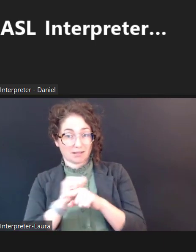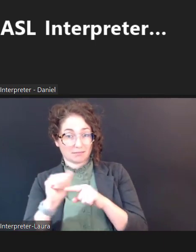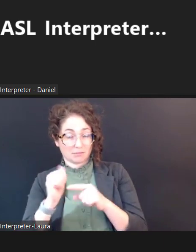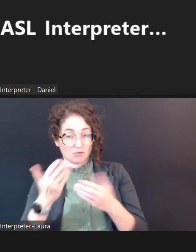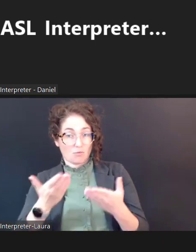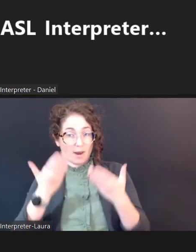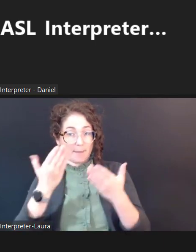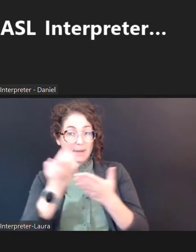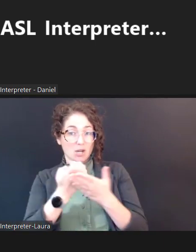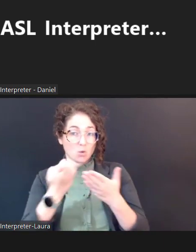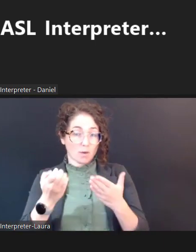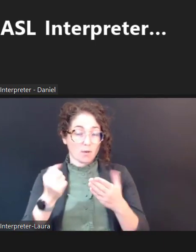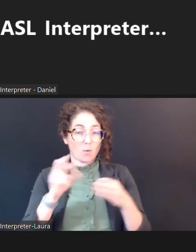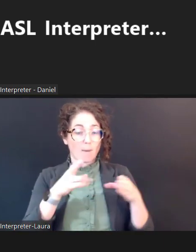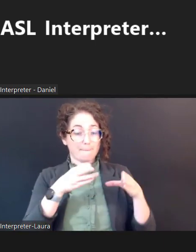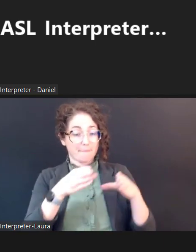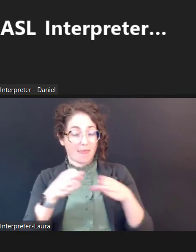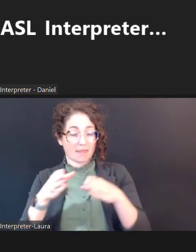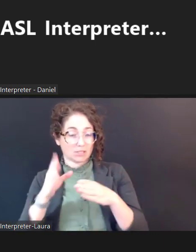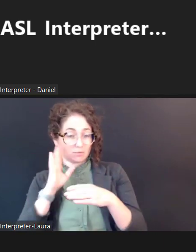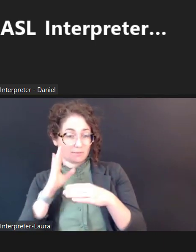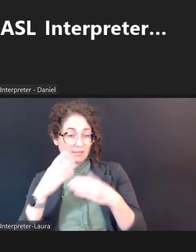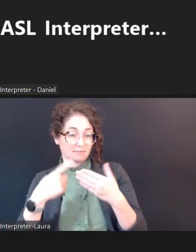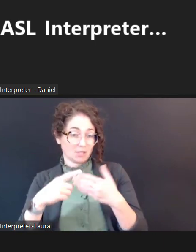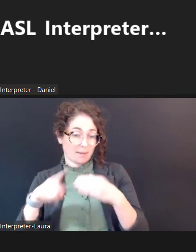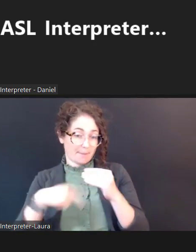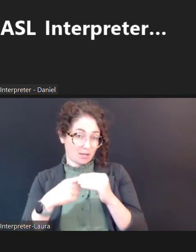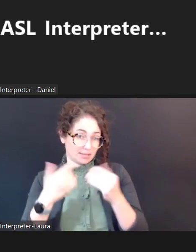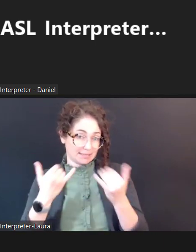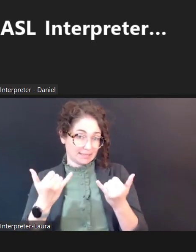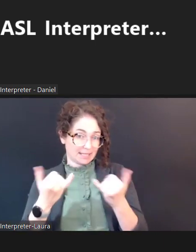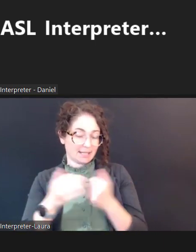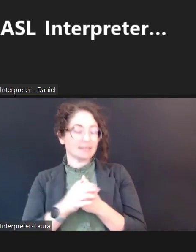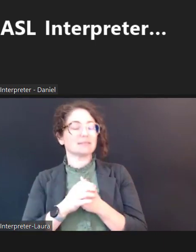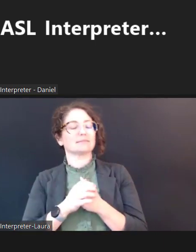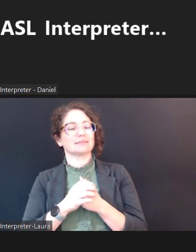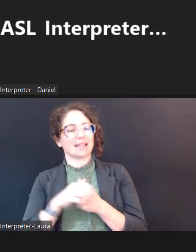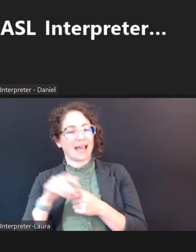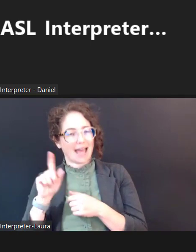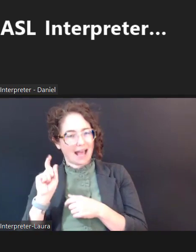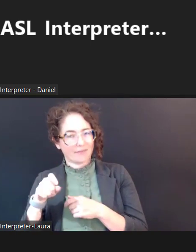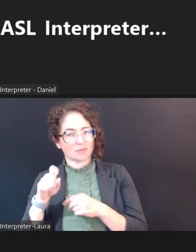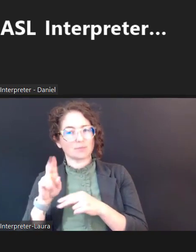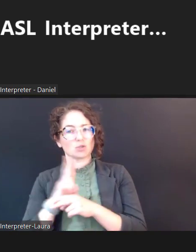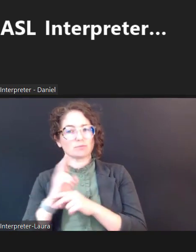be talking about today, they are to be used to a prescribed set of